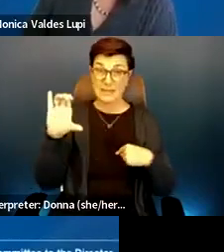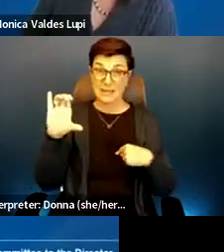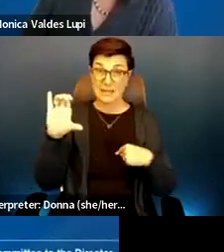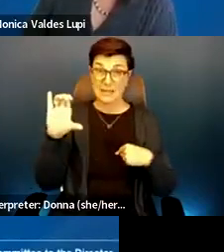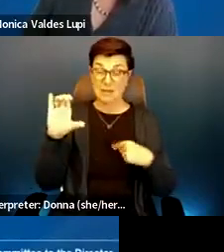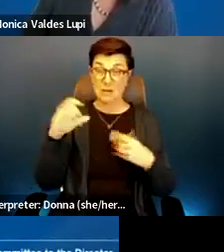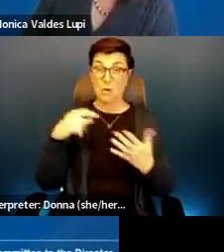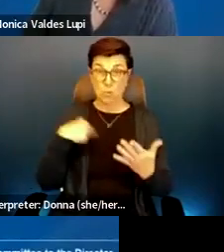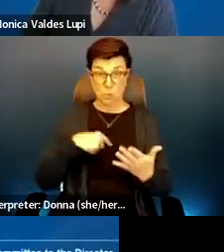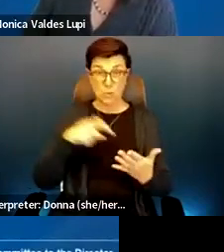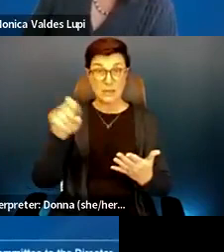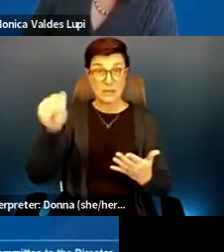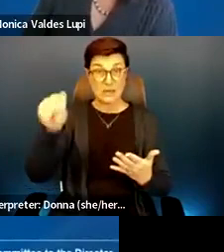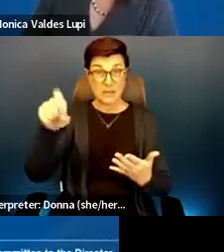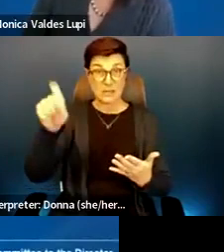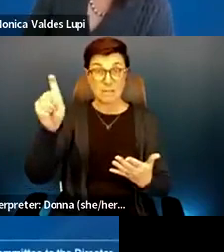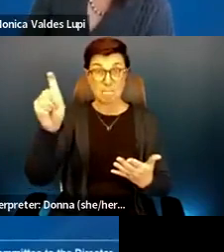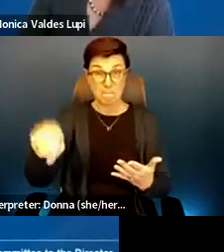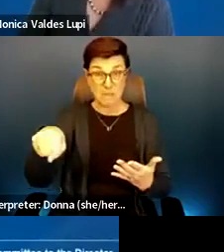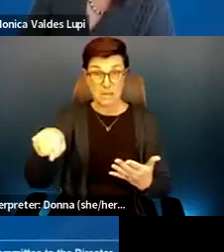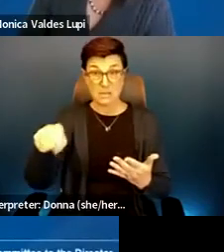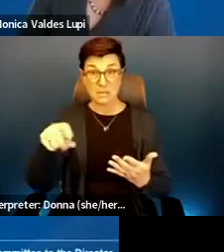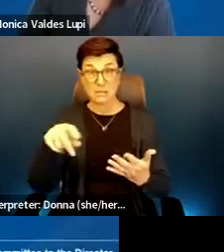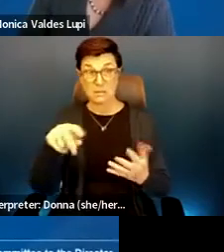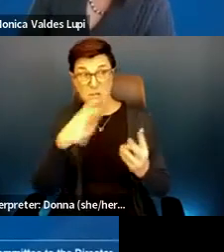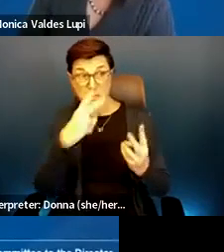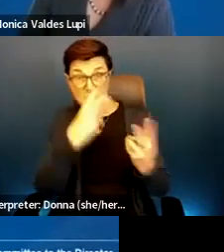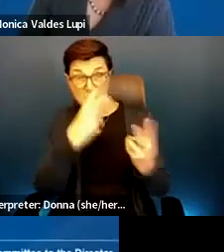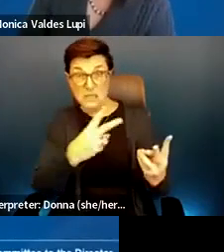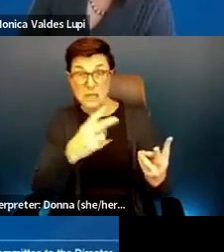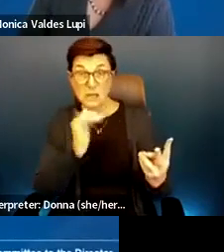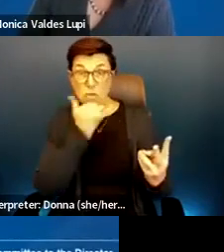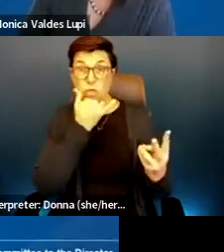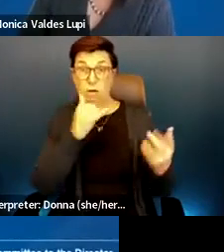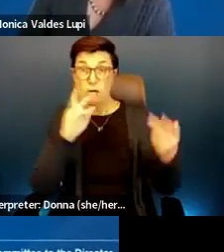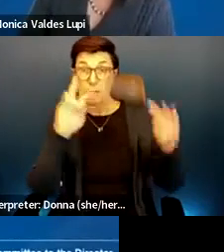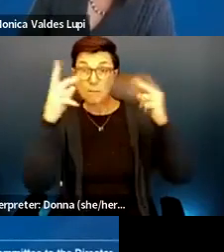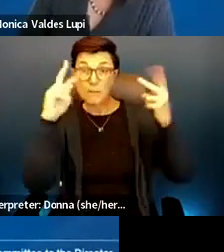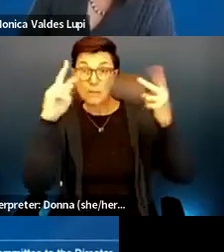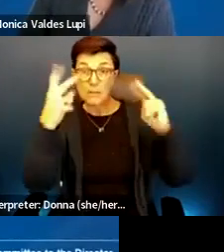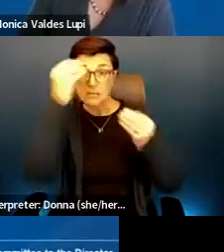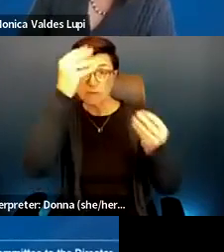and we are addressing misinformation. But if people are challenging government information